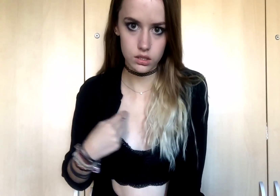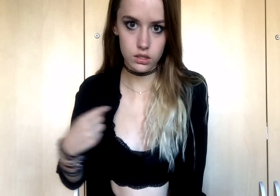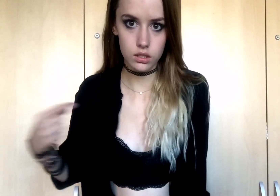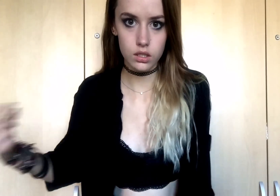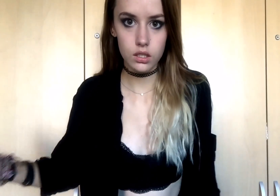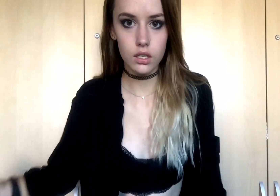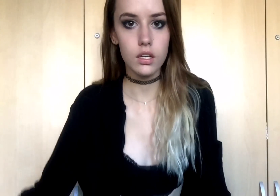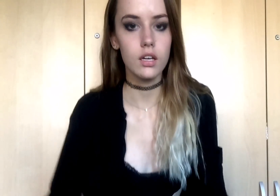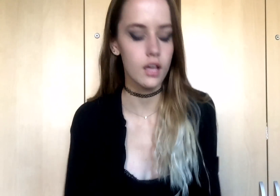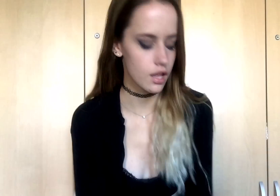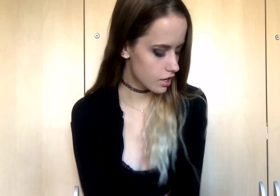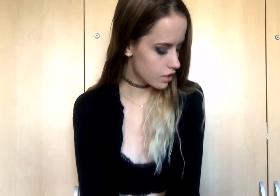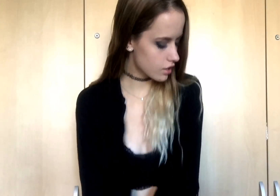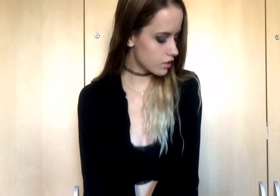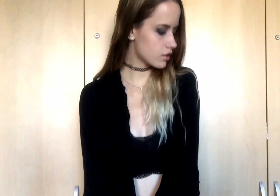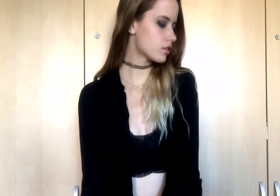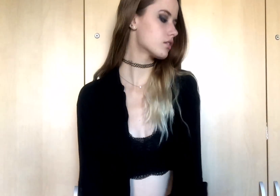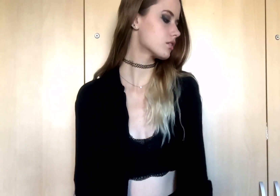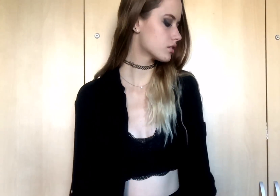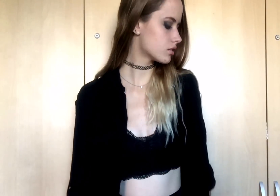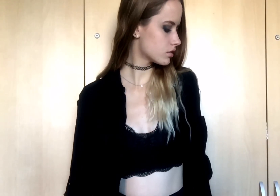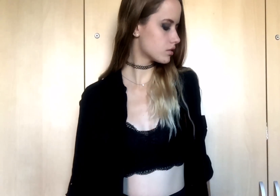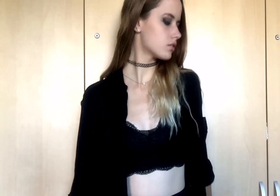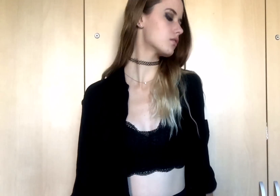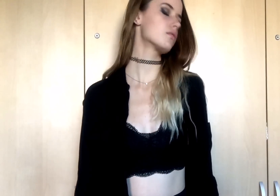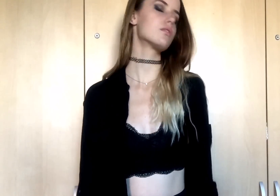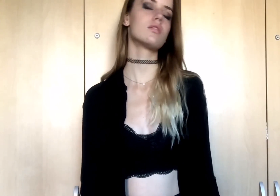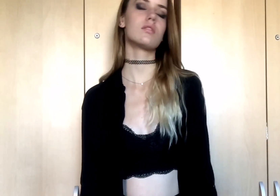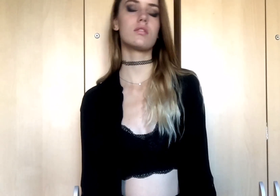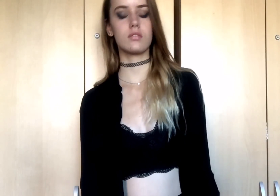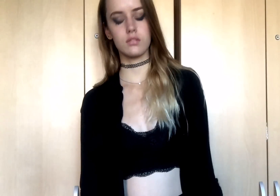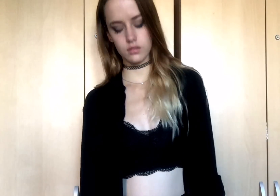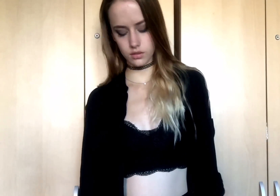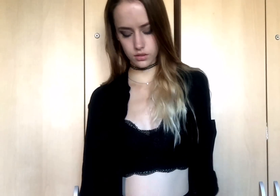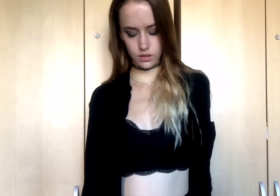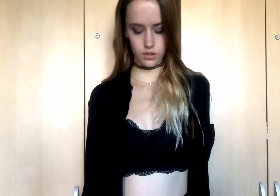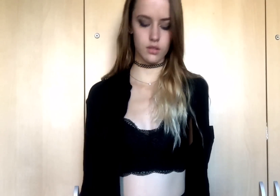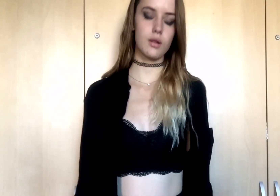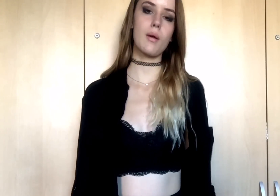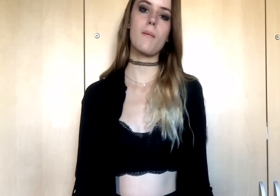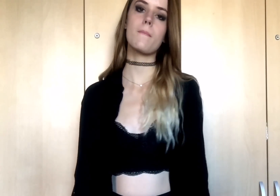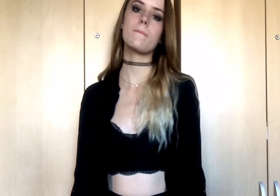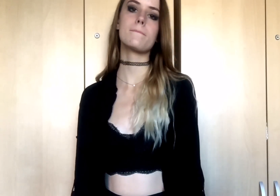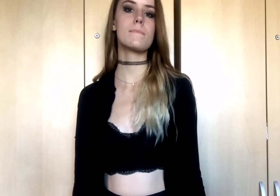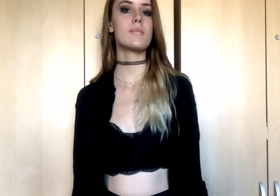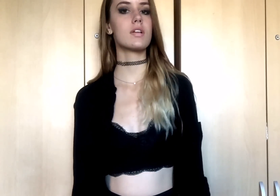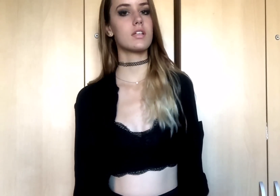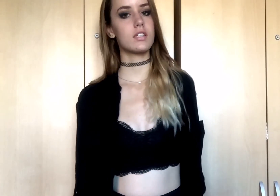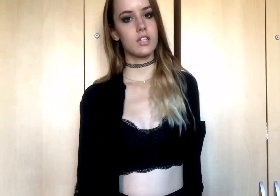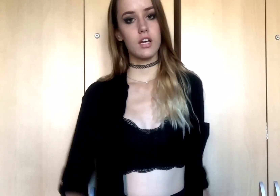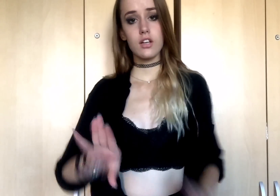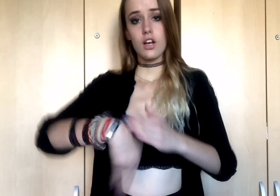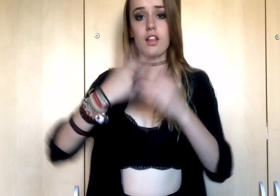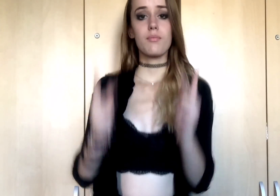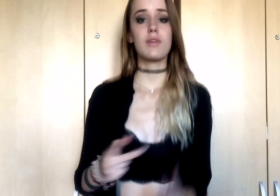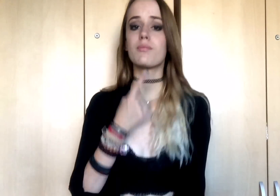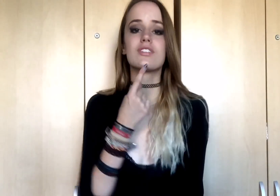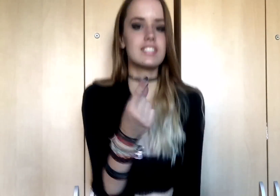*music* And all the people say